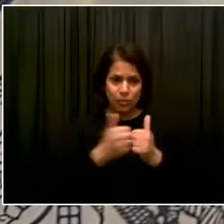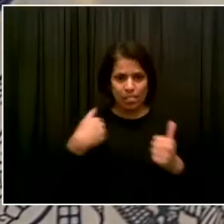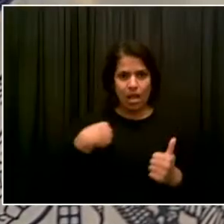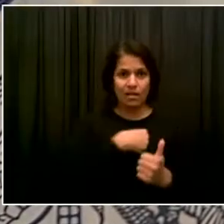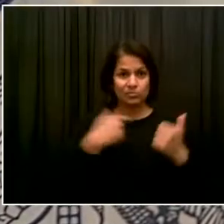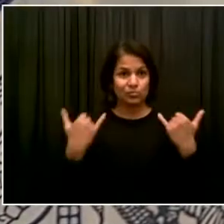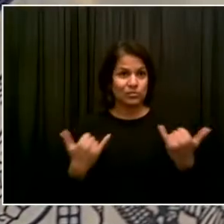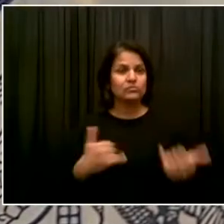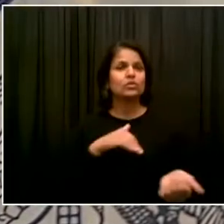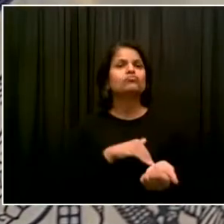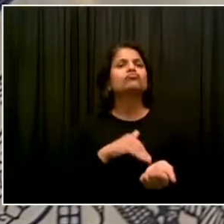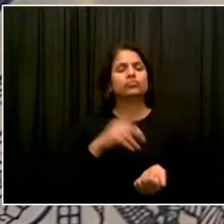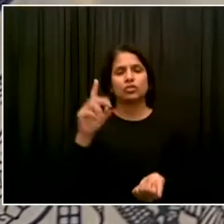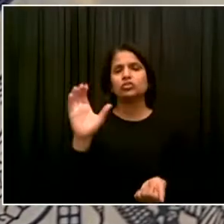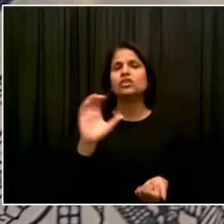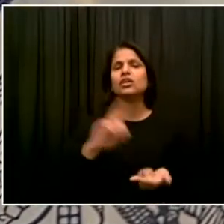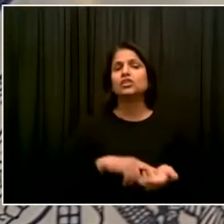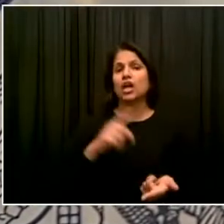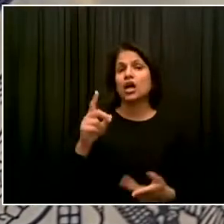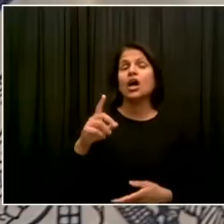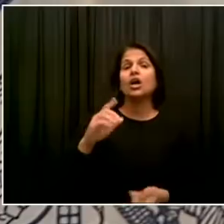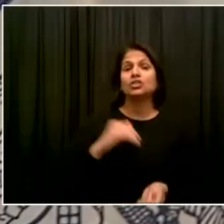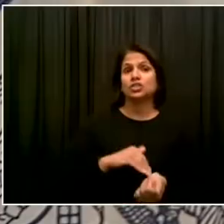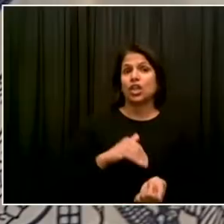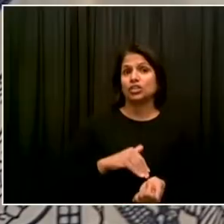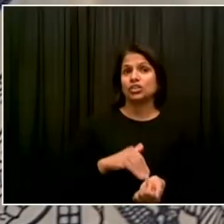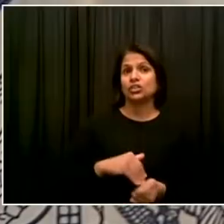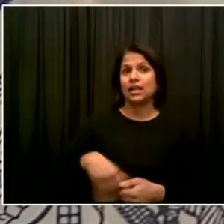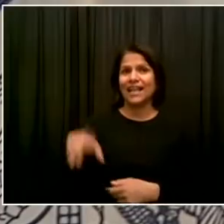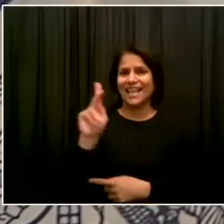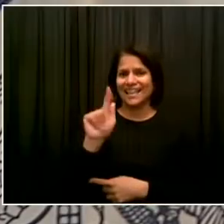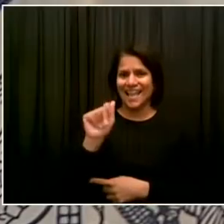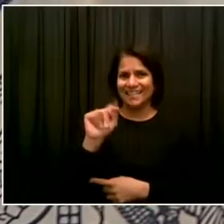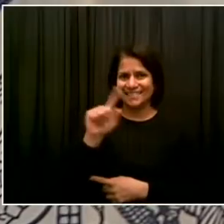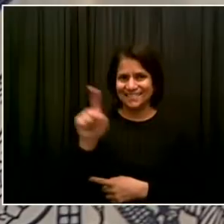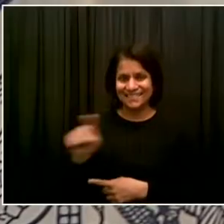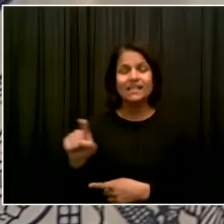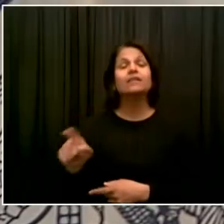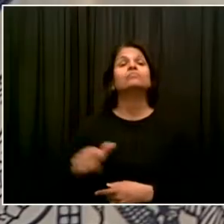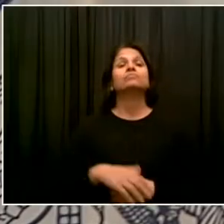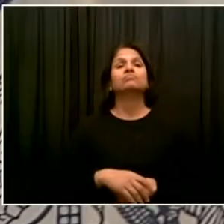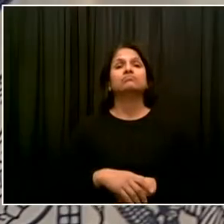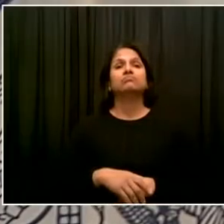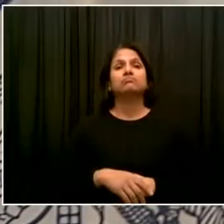WE WILL NOW BEGIN THE Q&A. AS A REMINDER WE ARE JOINED BY THE HEALTH